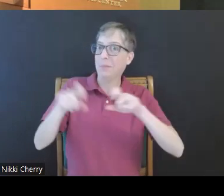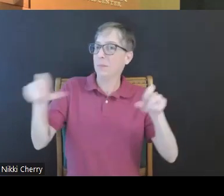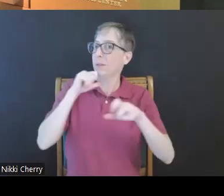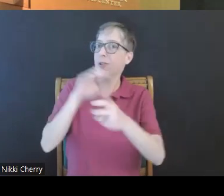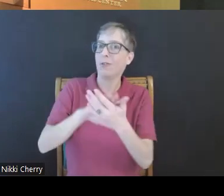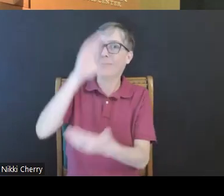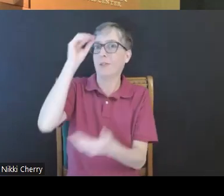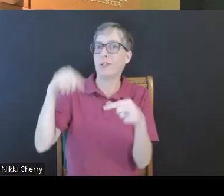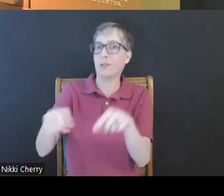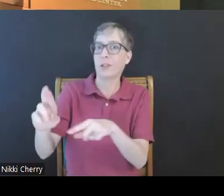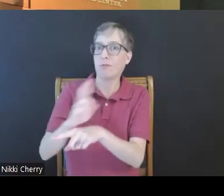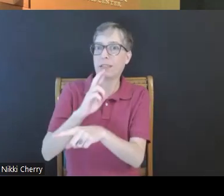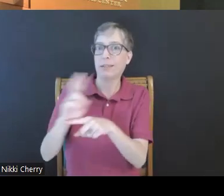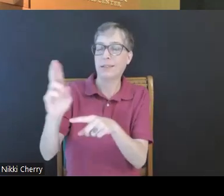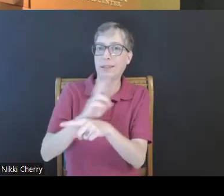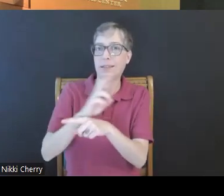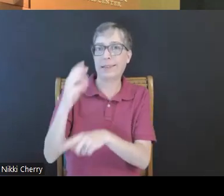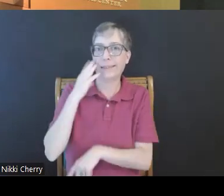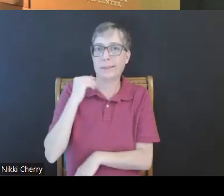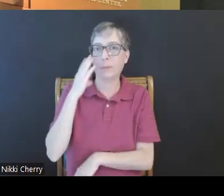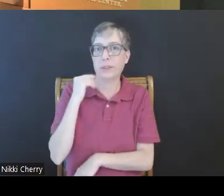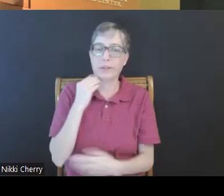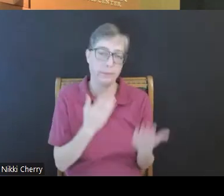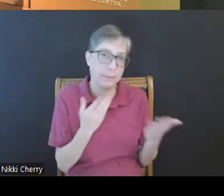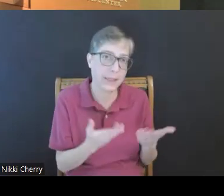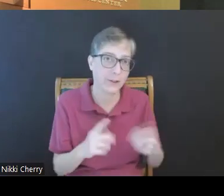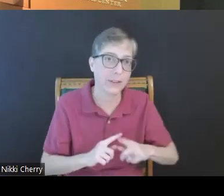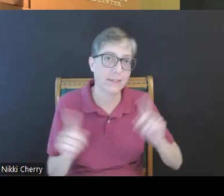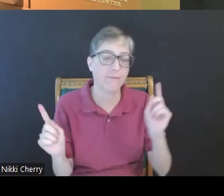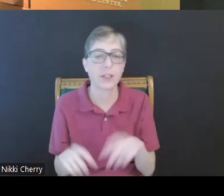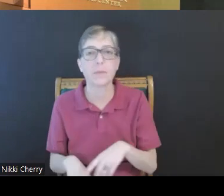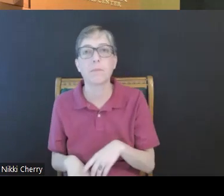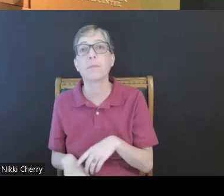Care Psychiatry here but most people who graduate from a Psychiatry training program they do not